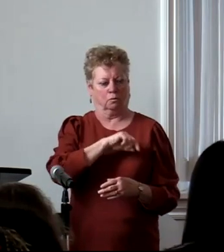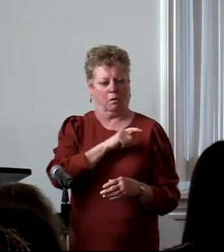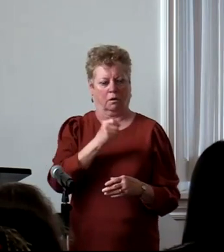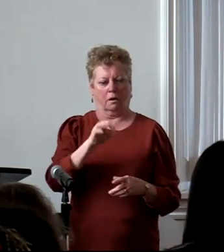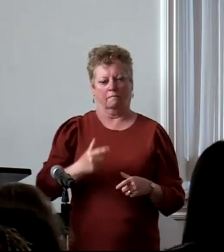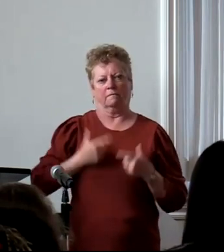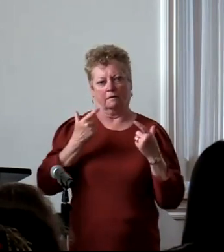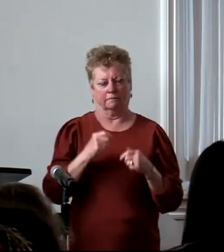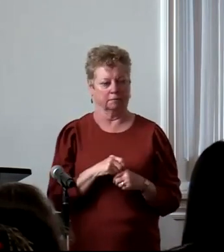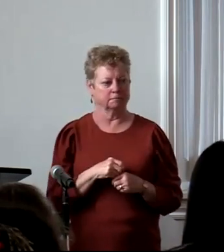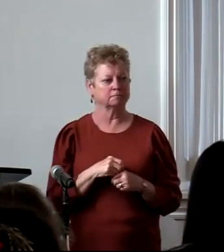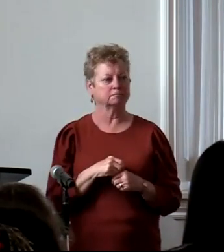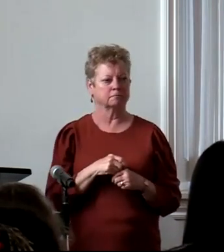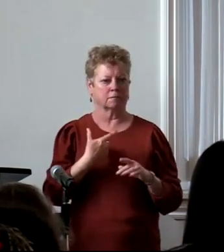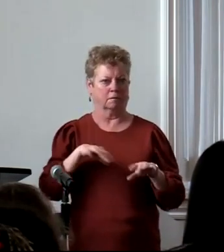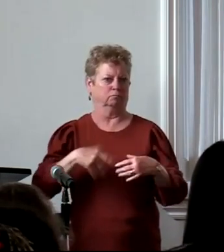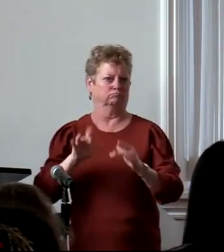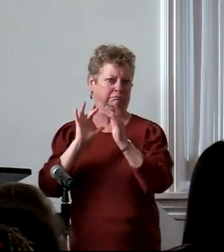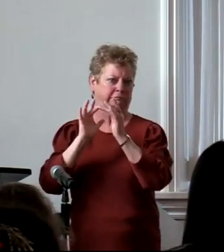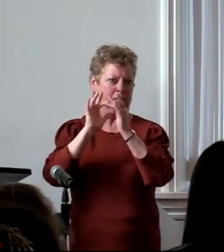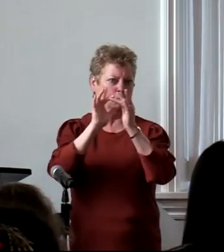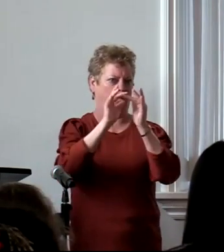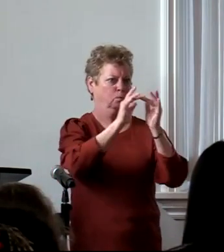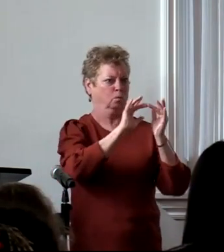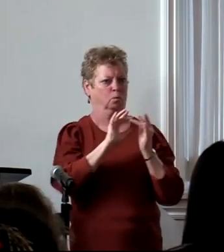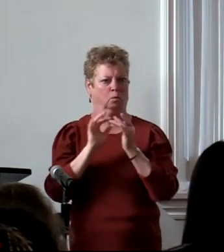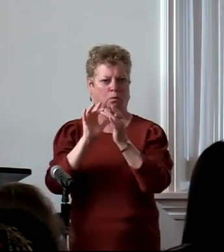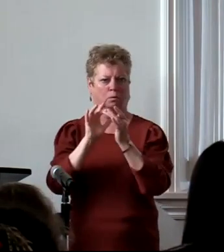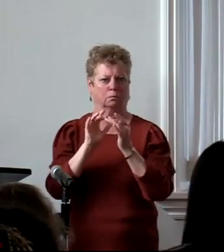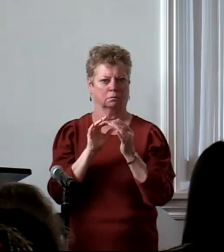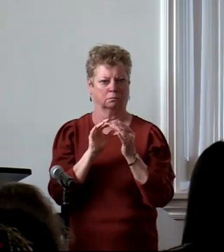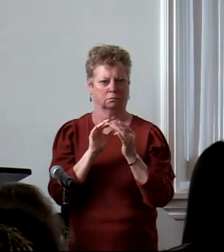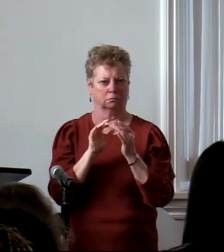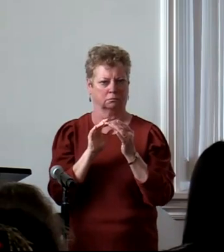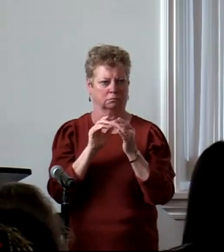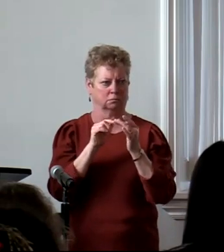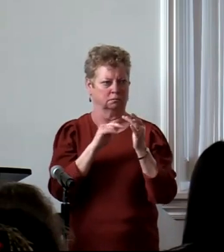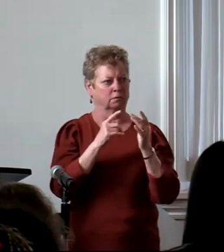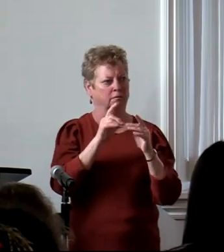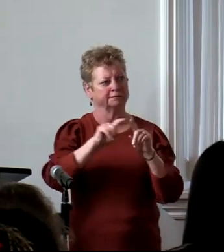With an extensive network of partners from